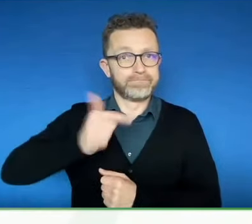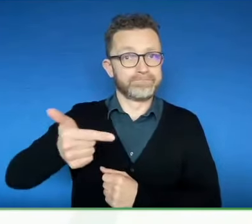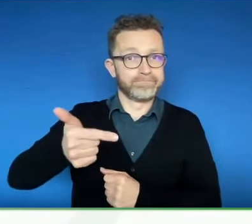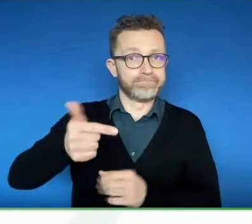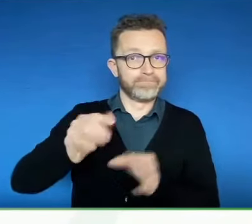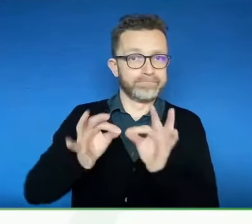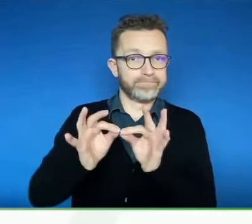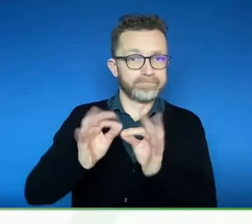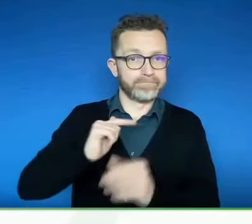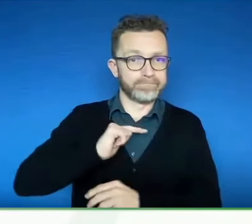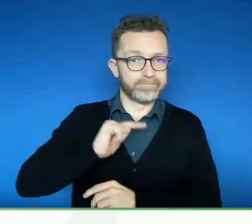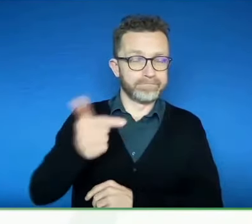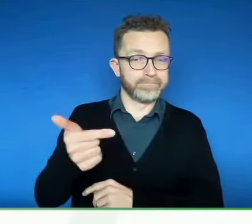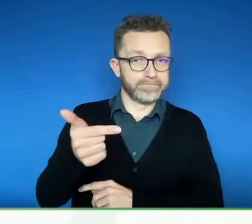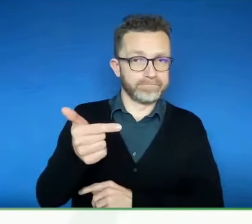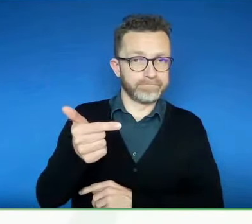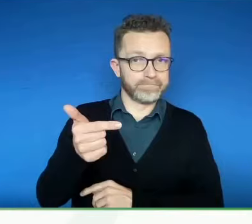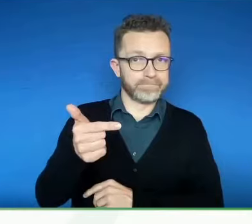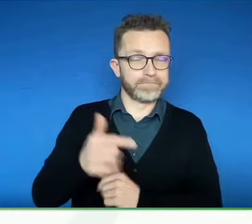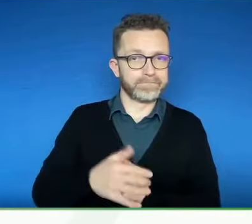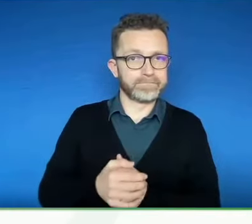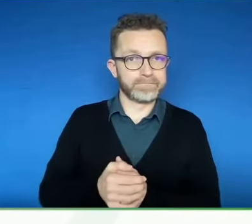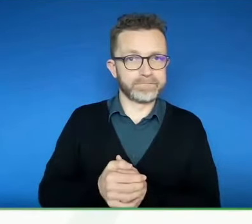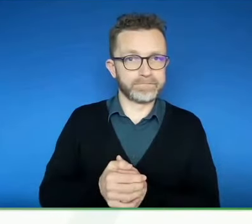And I am hard of hearing.